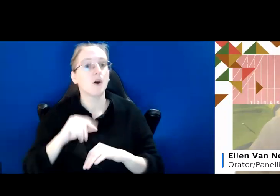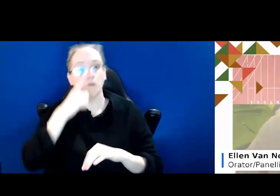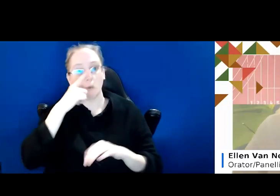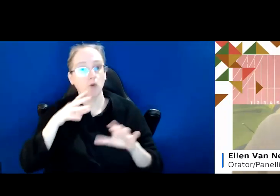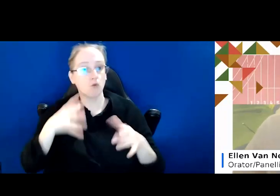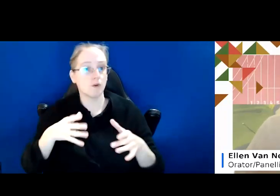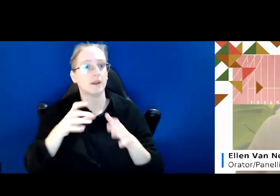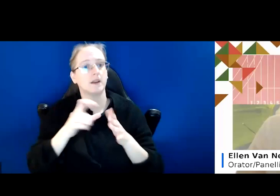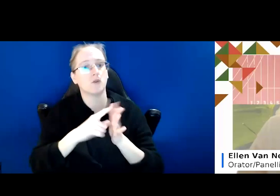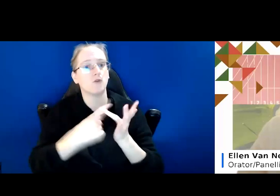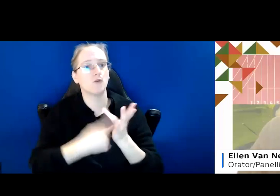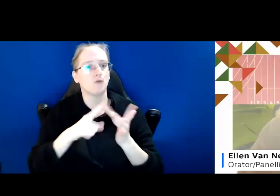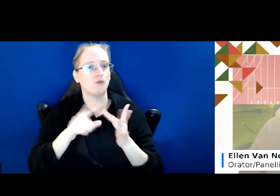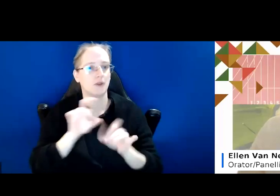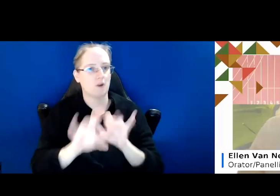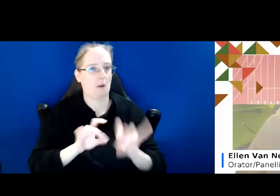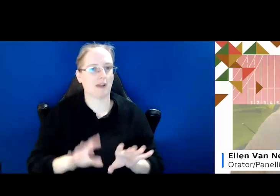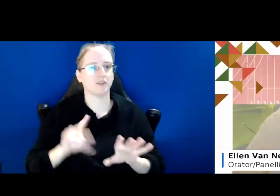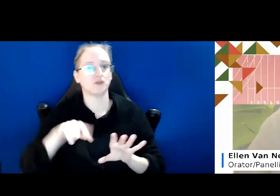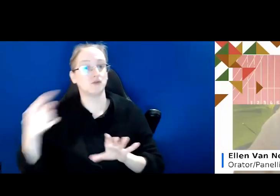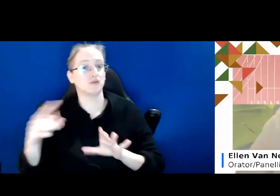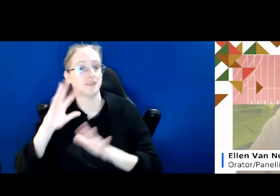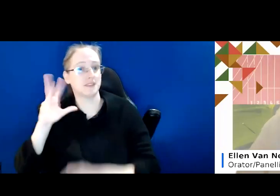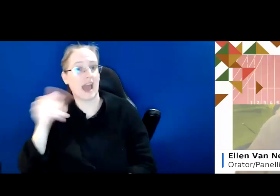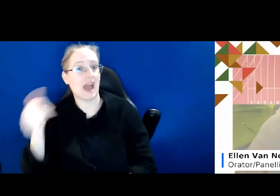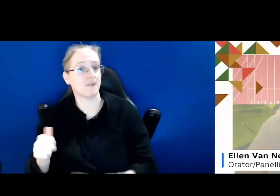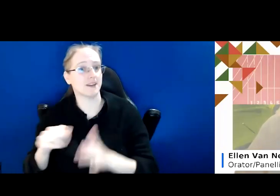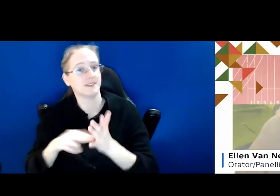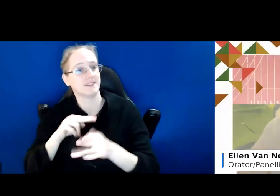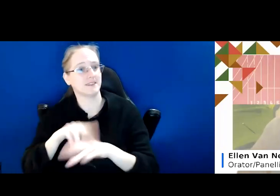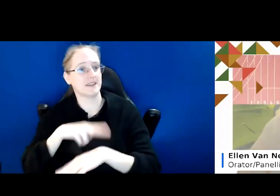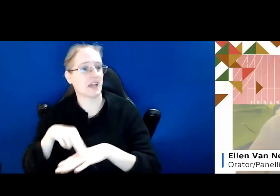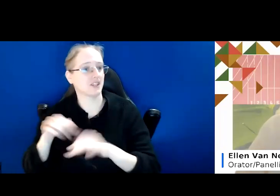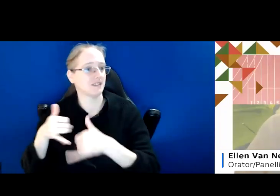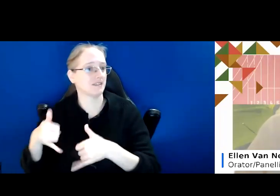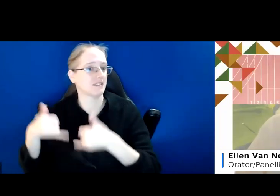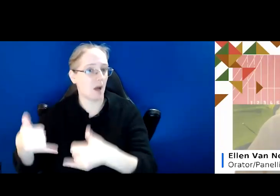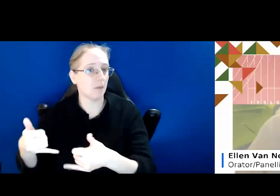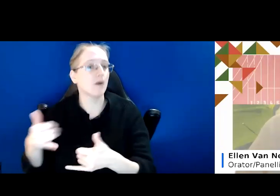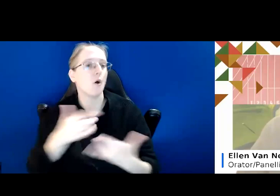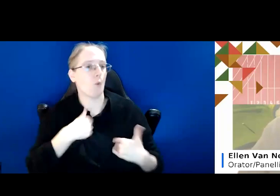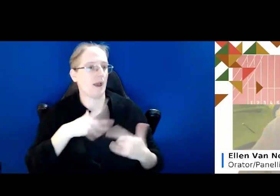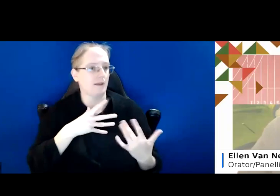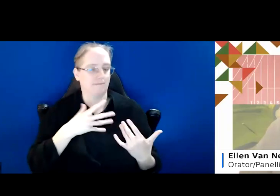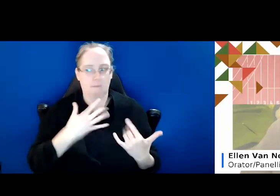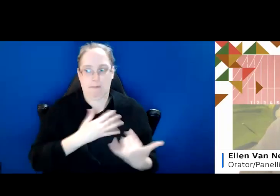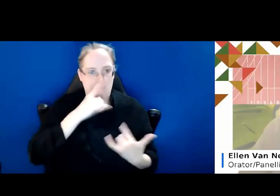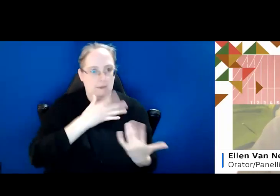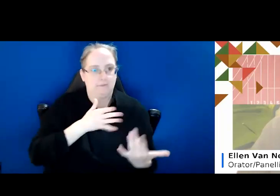Many of us gravitate toward tentative sports spaces and tournaments as a way of feeling safe and being able to express